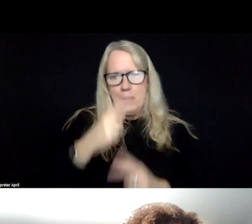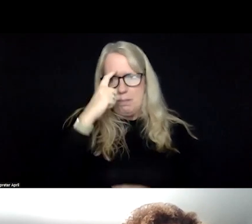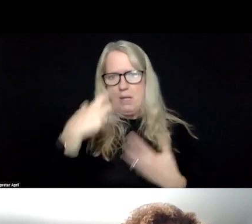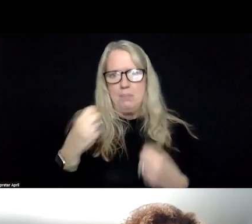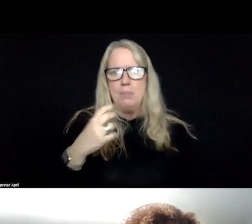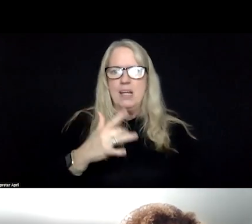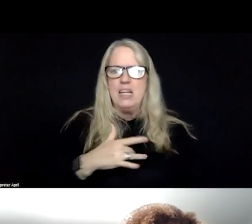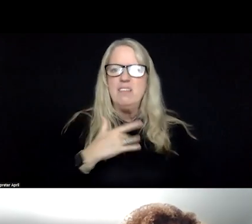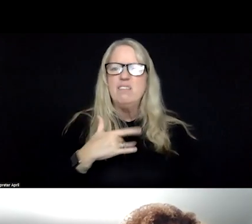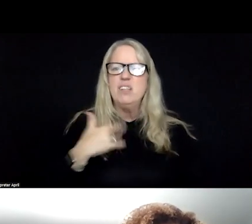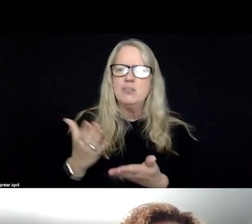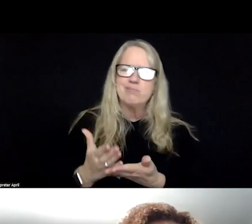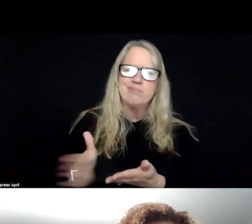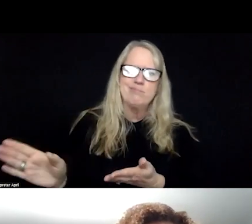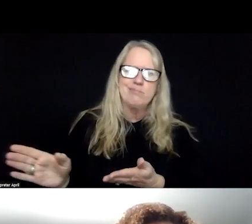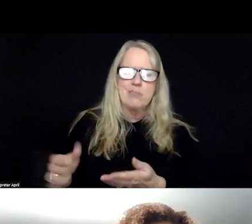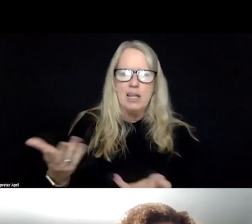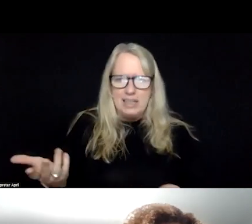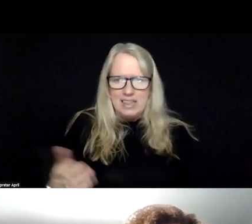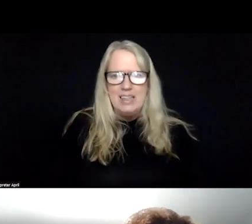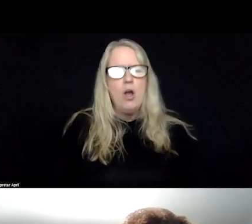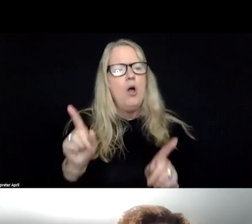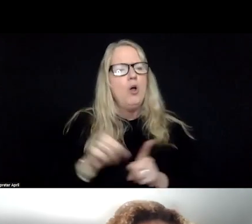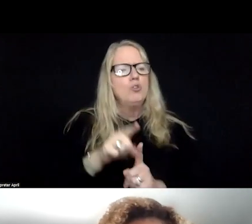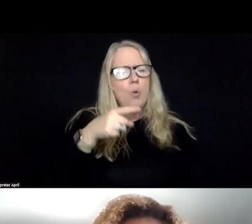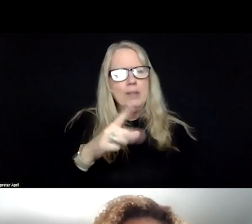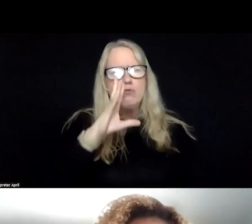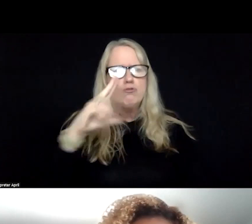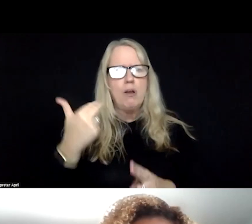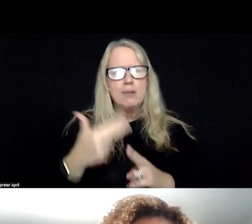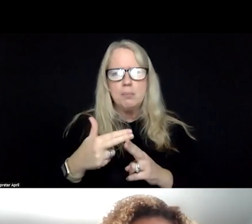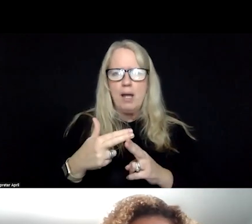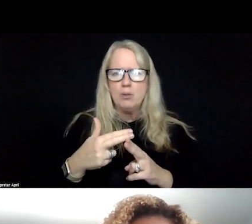TO THE SIDE AND HE ALSO TALKS ABOUT, FOR HIM, IT WAS A GAME CHANGER